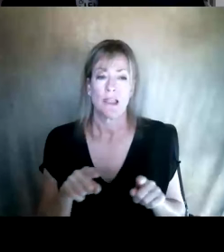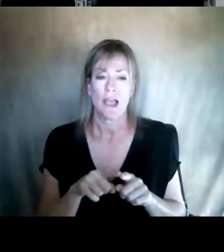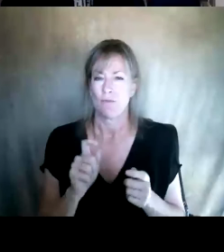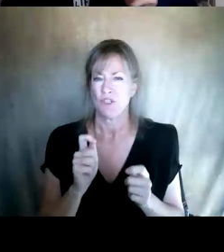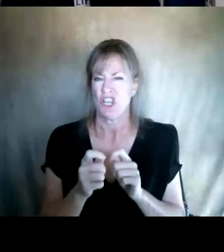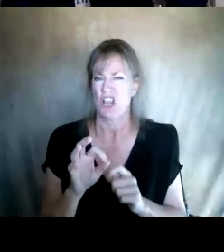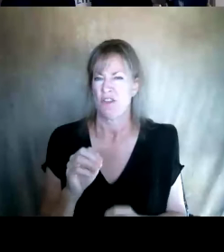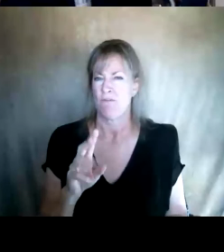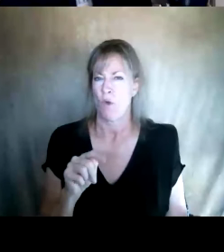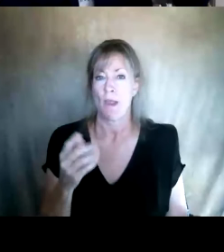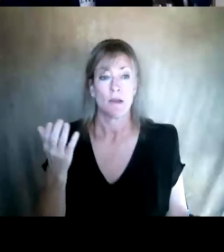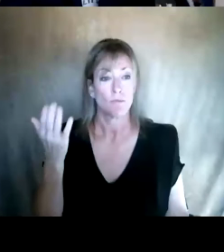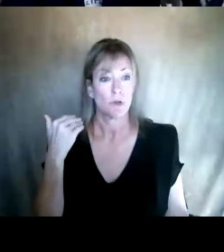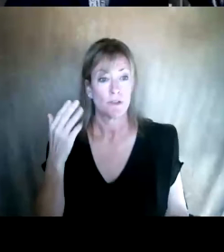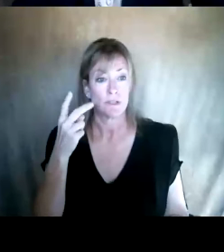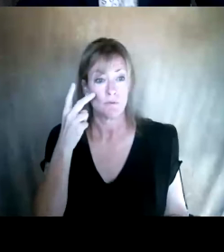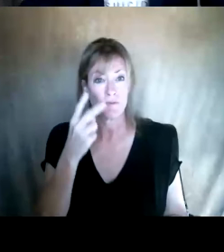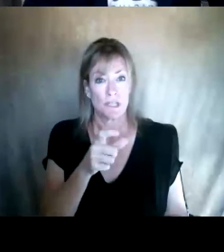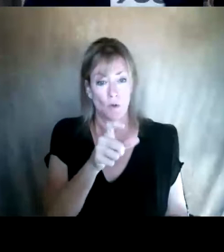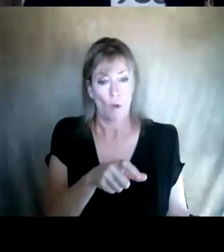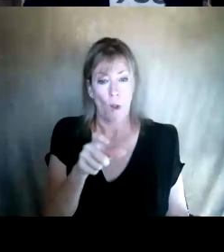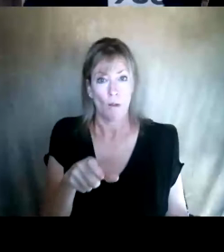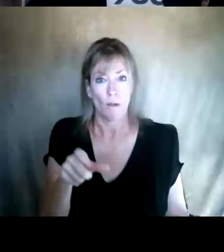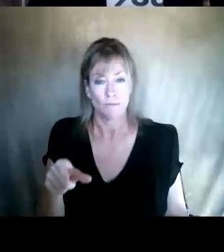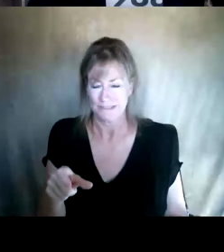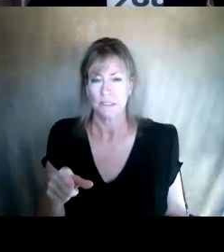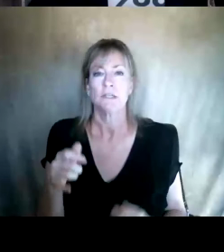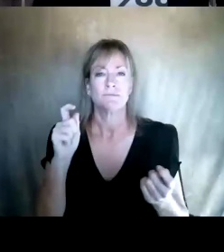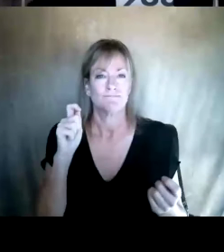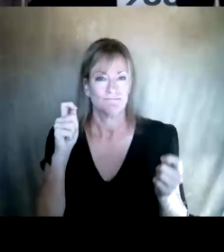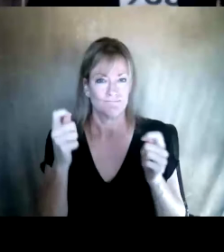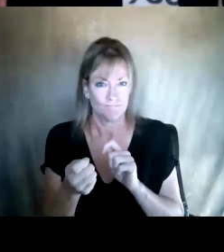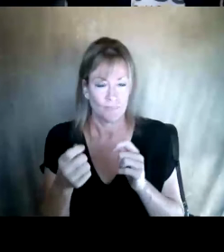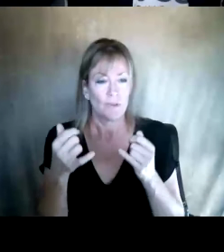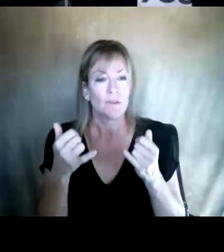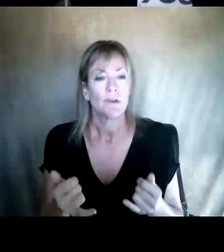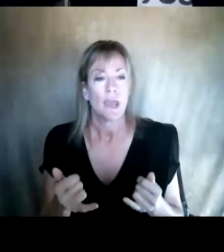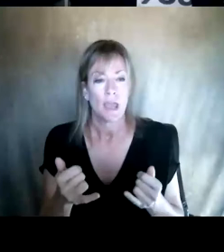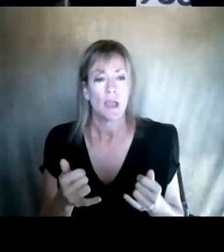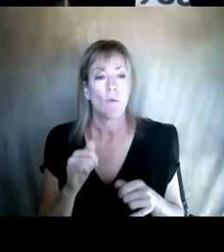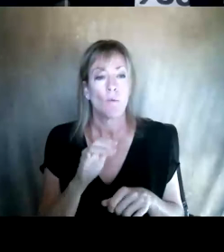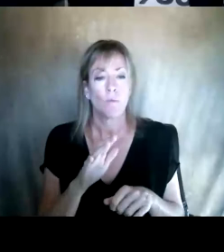WE HAVE BEEN LOOKING AT THESE COLUMNS, BUT WE ARE NOW ON YOUTUBE